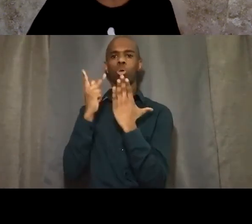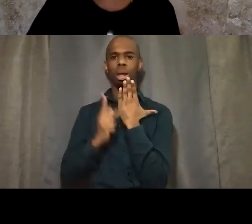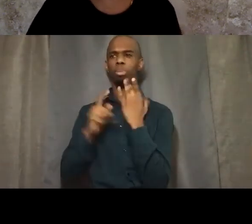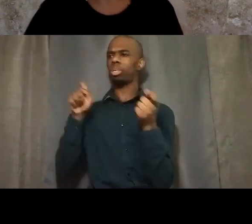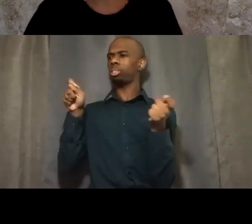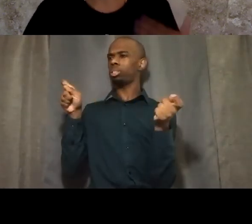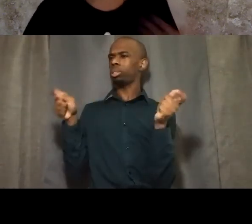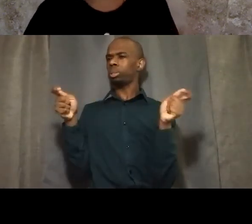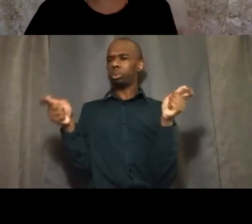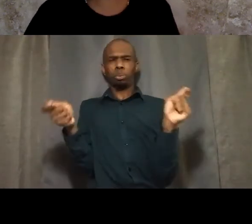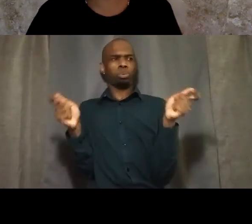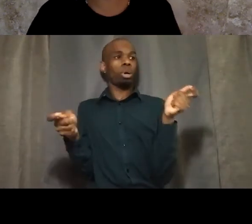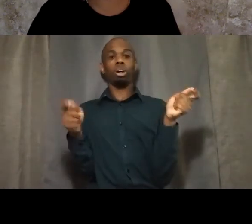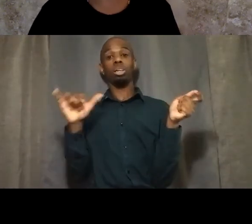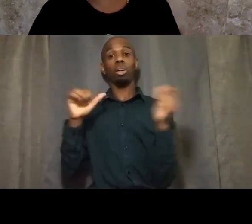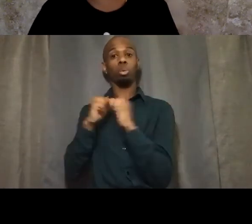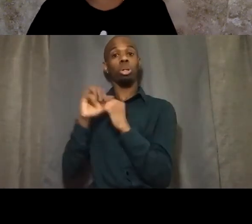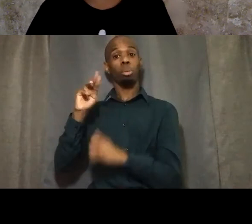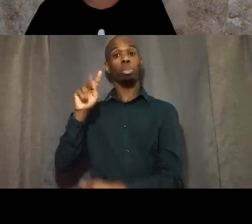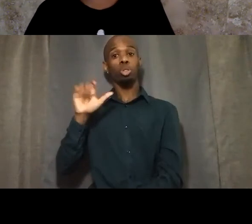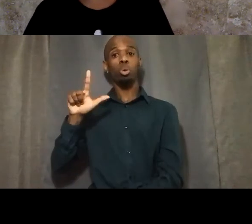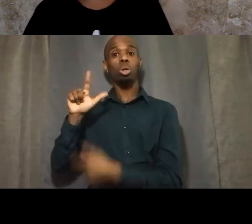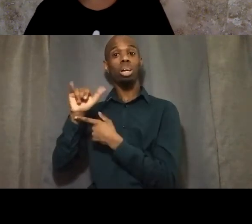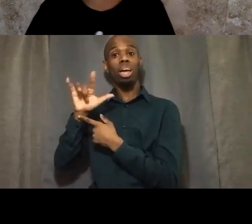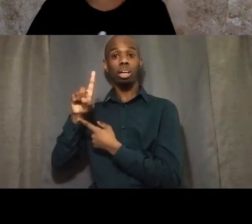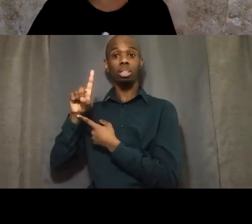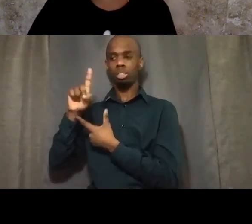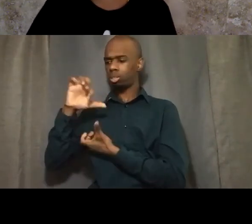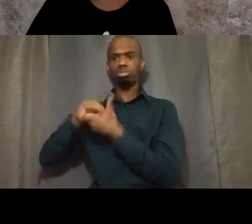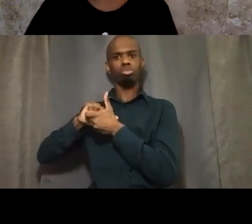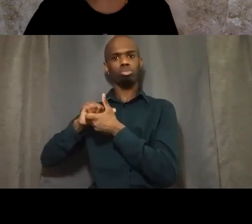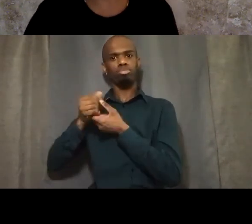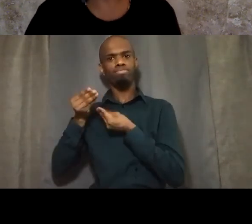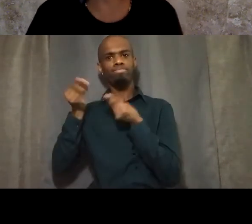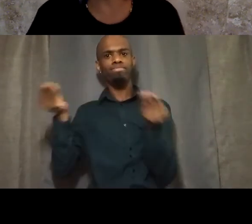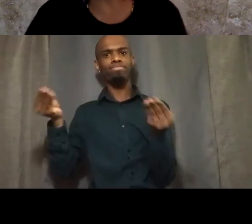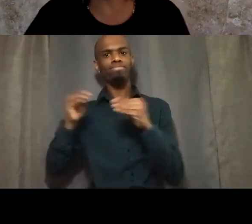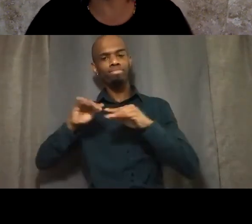which was birthed by African people in this country as early as the 18th century,